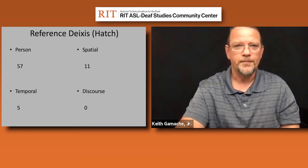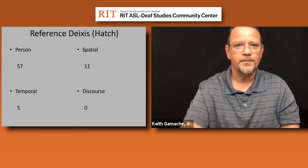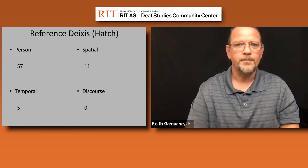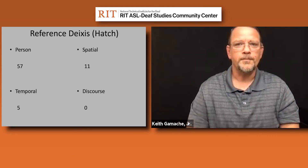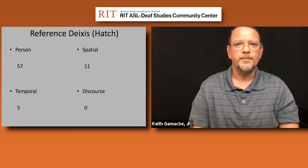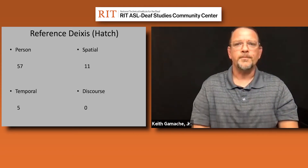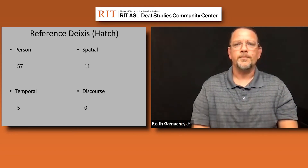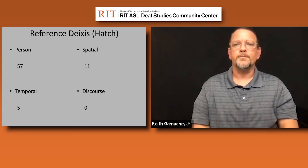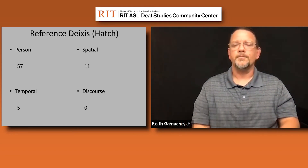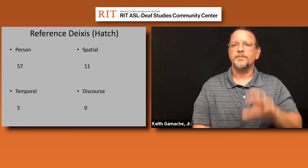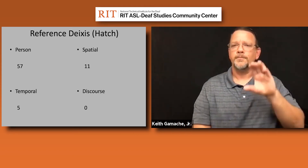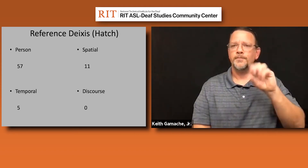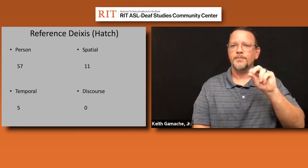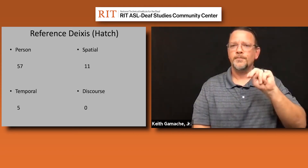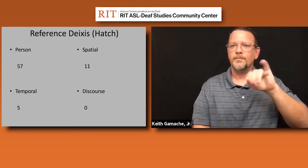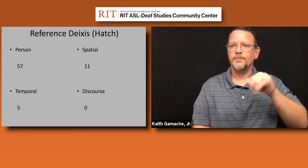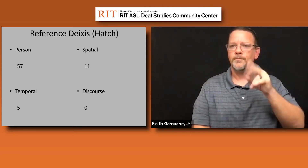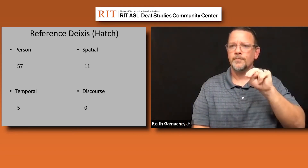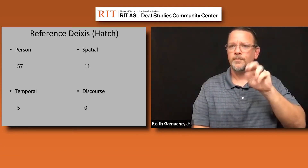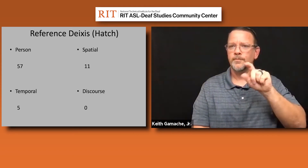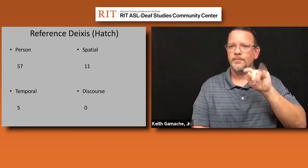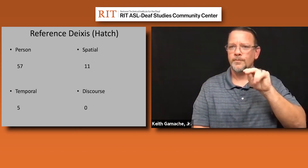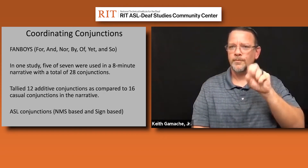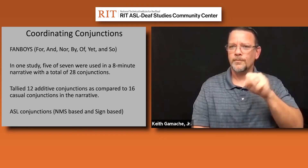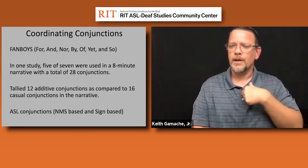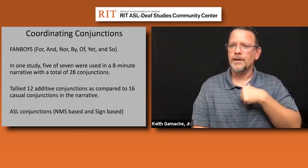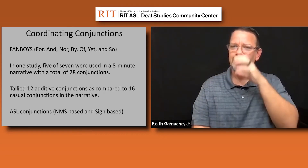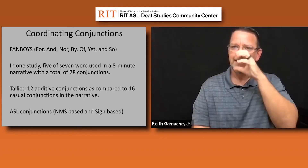Another example-- conjunctions...